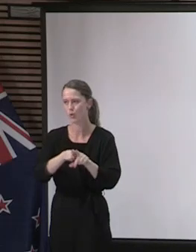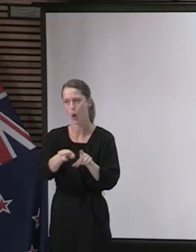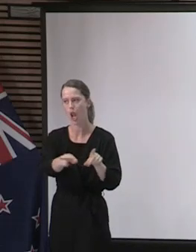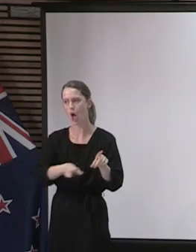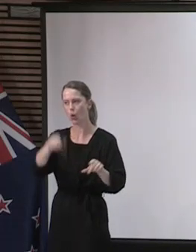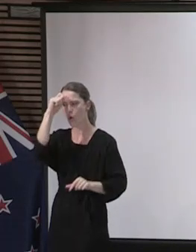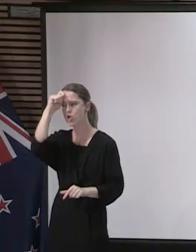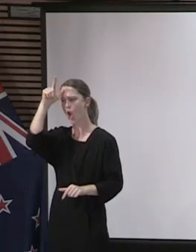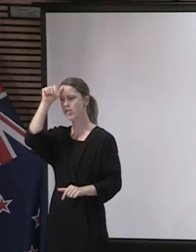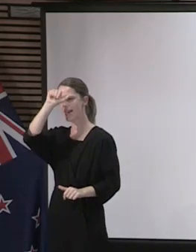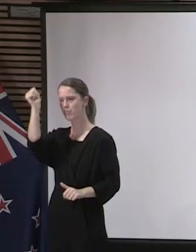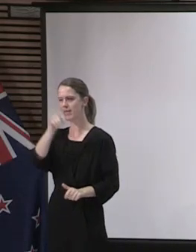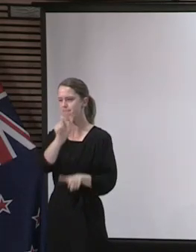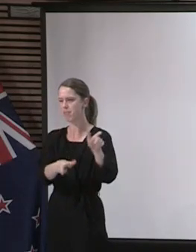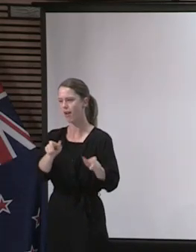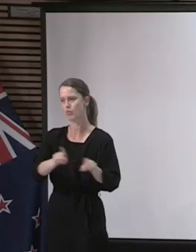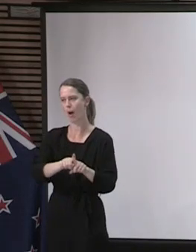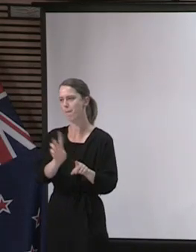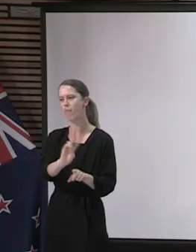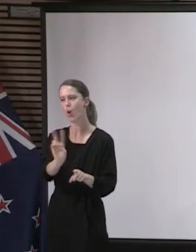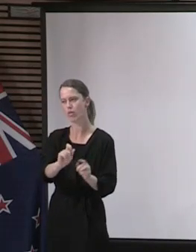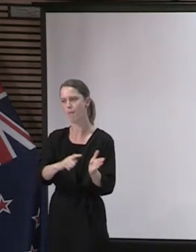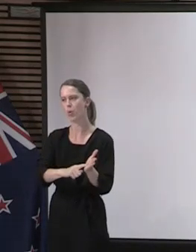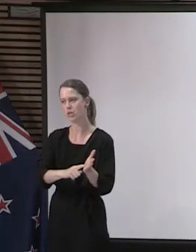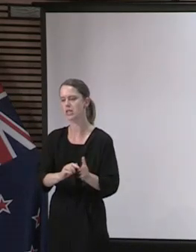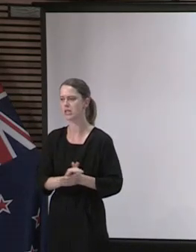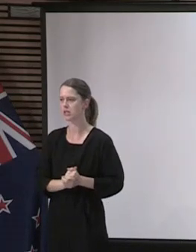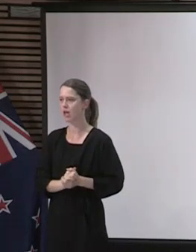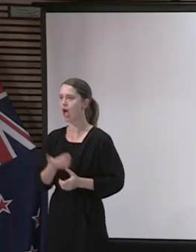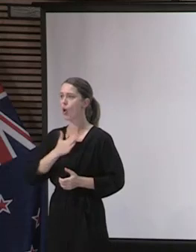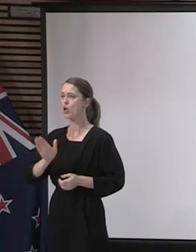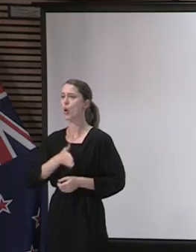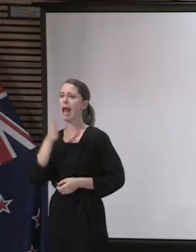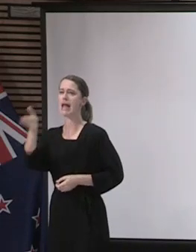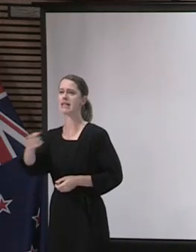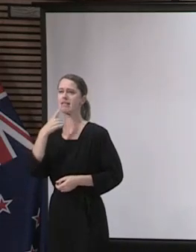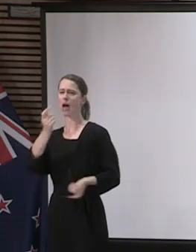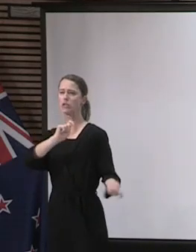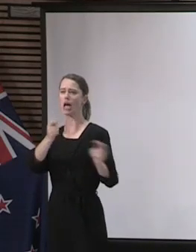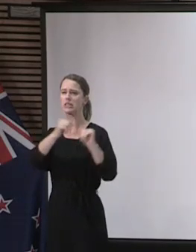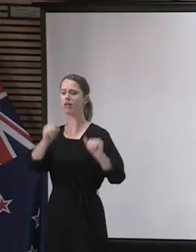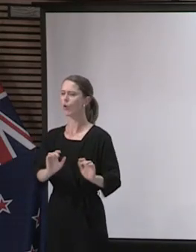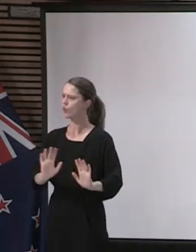national support of that, but we must always keep that local knowledge and expertise as